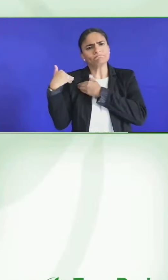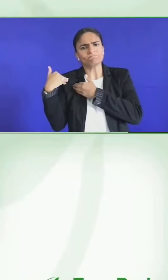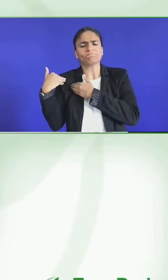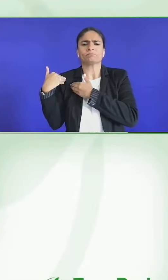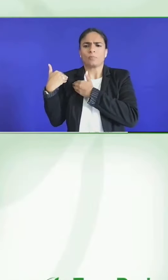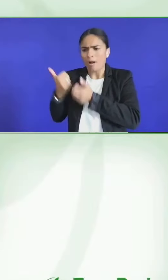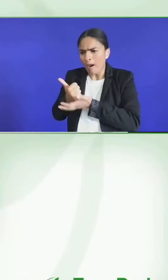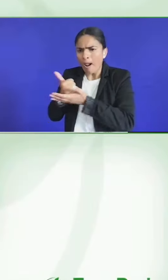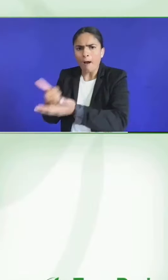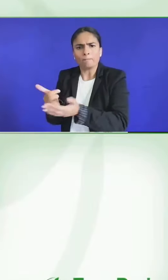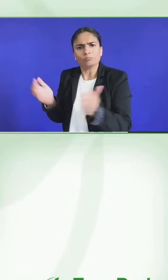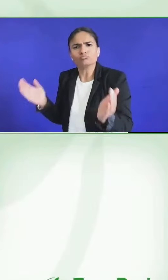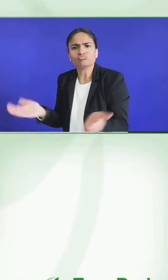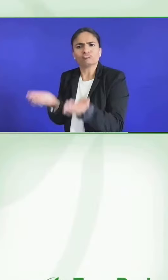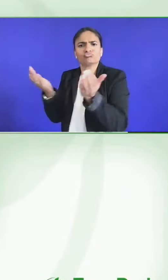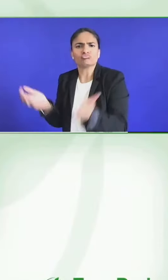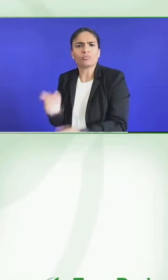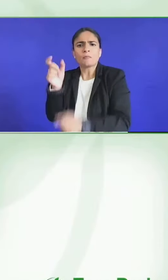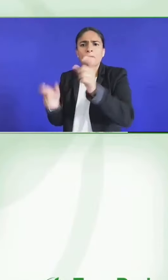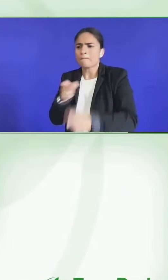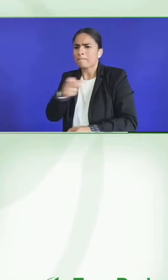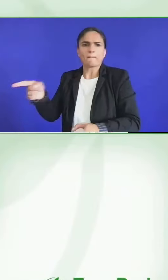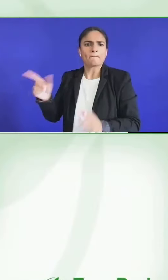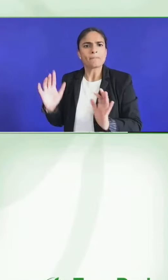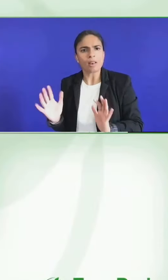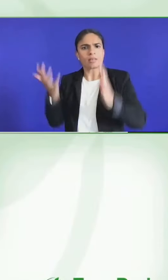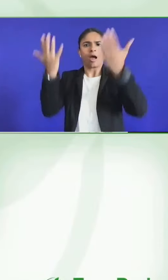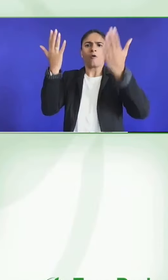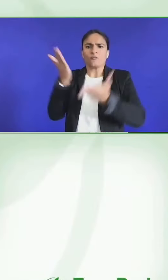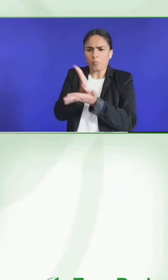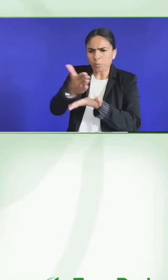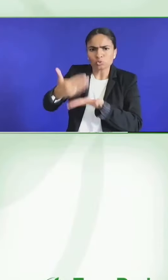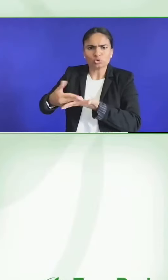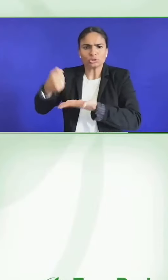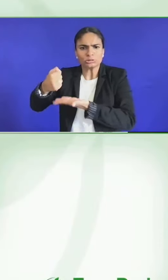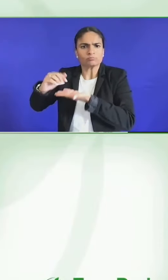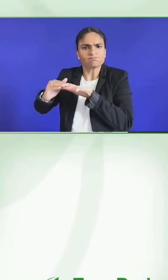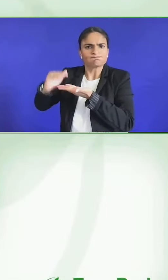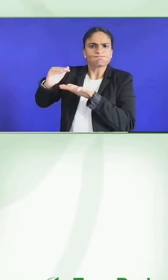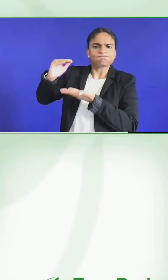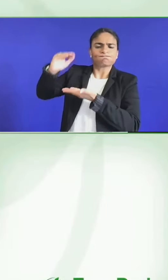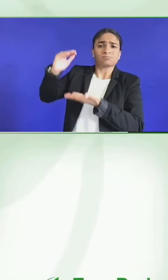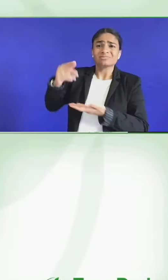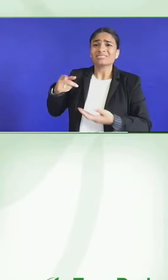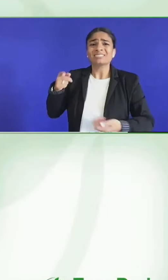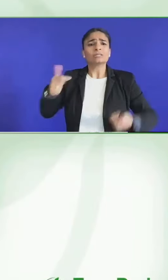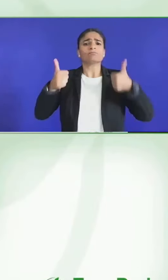The weakness I was reading with Kamil just for this session.